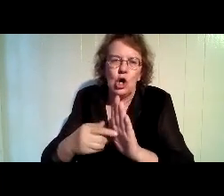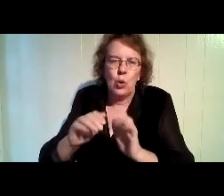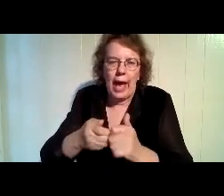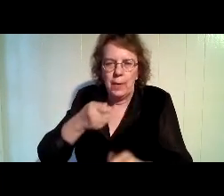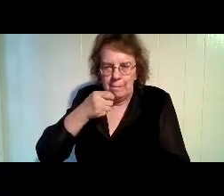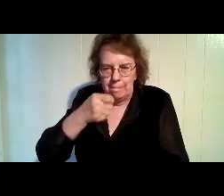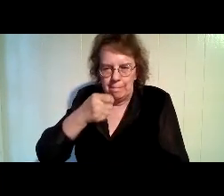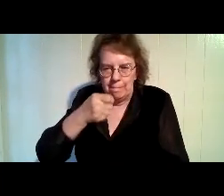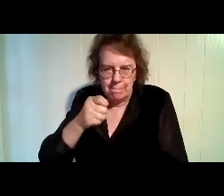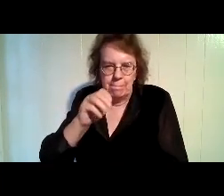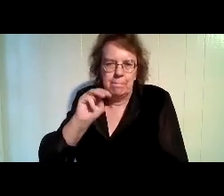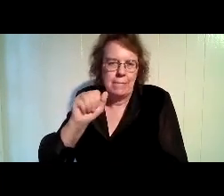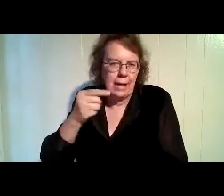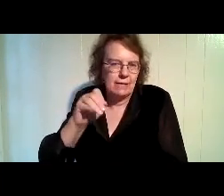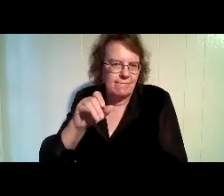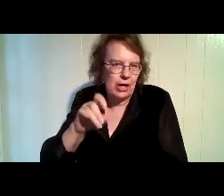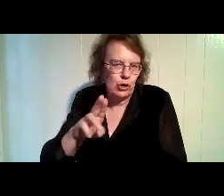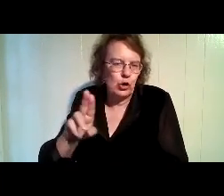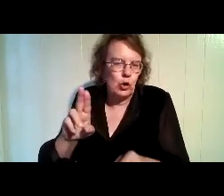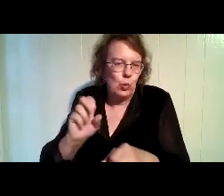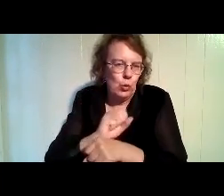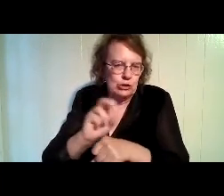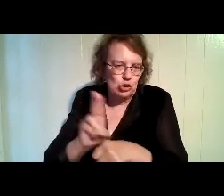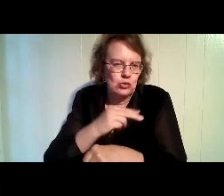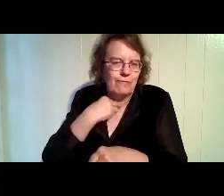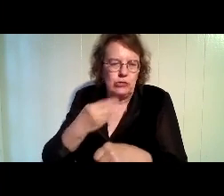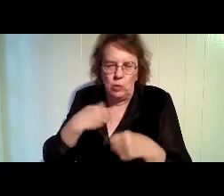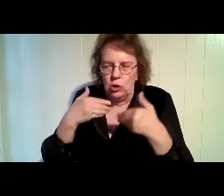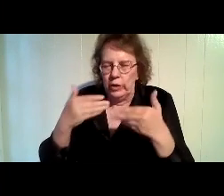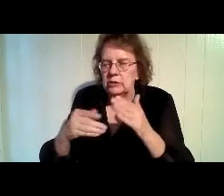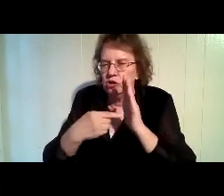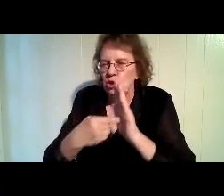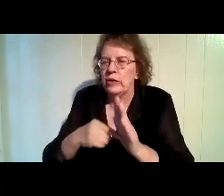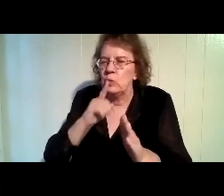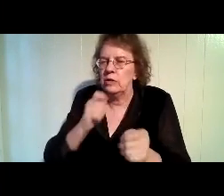voice. So I'm going to go ahead and just show that real quick come let's go back to magnifier.